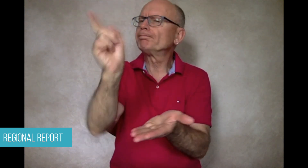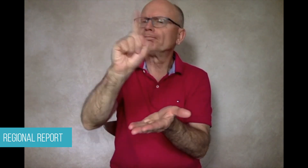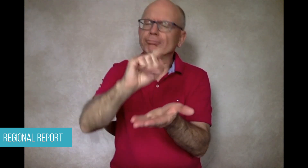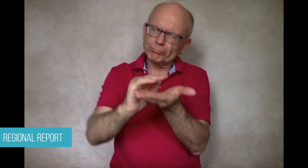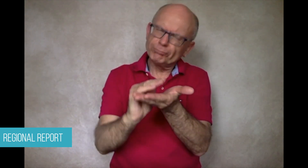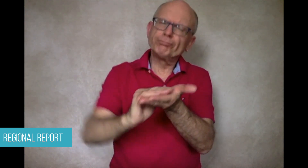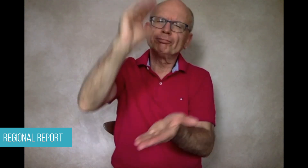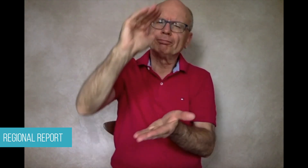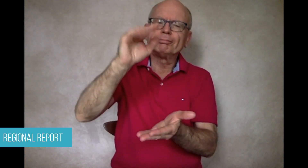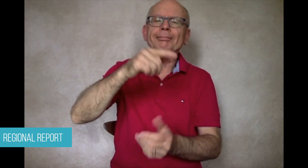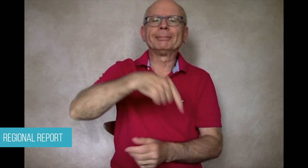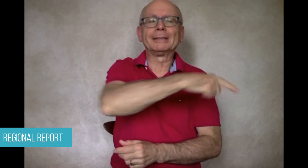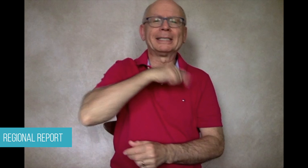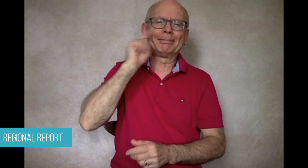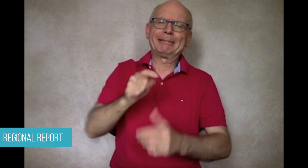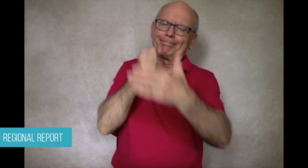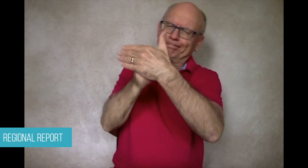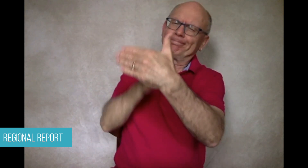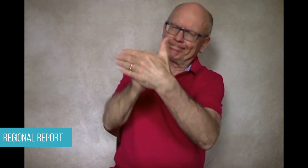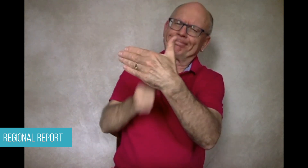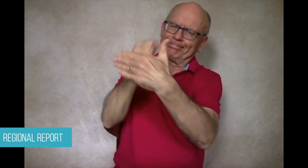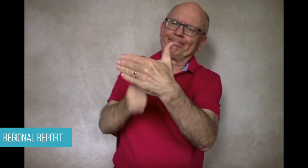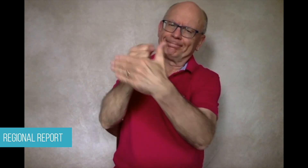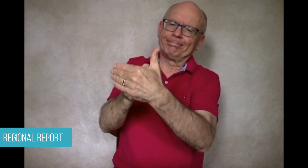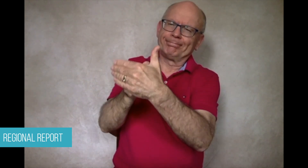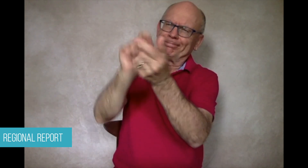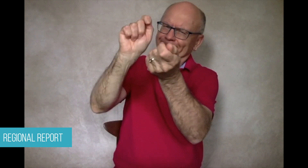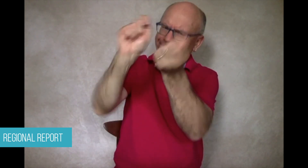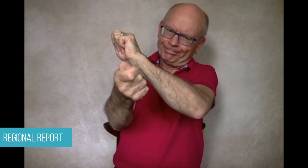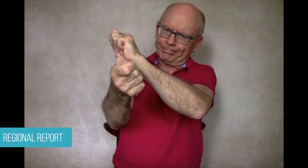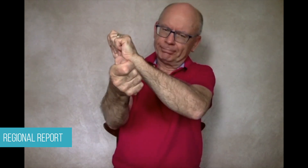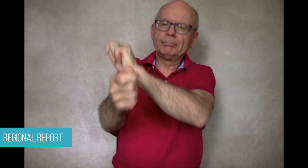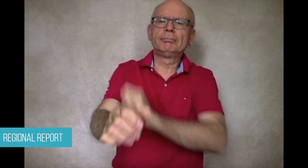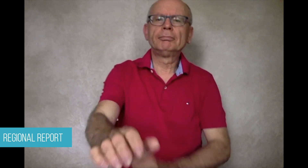continue to advocate for change.